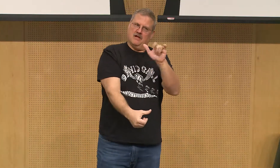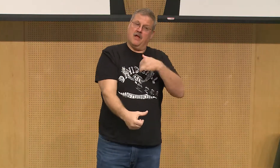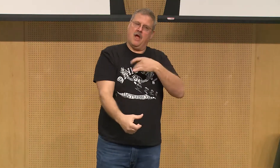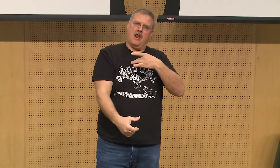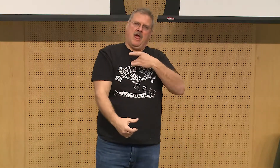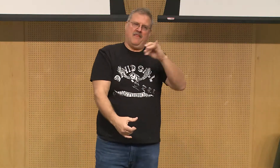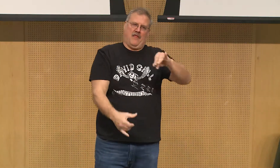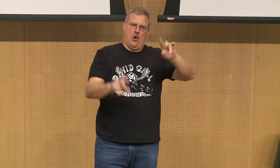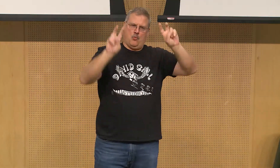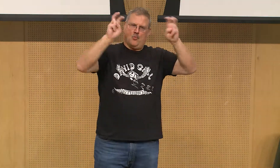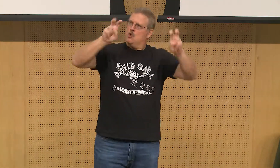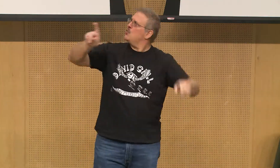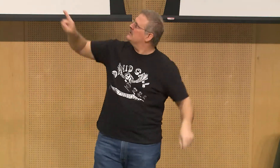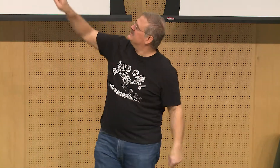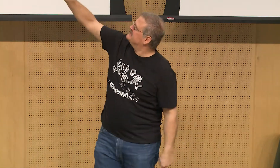of their student through their art.